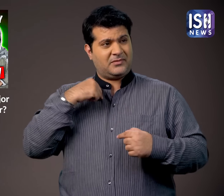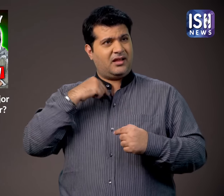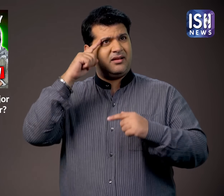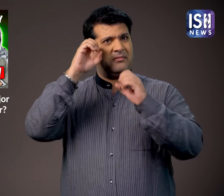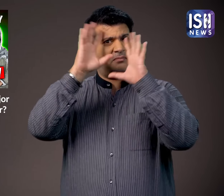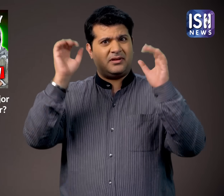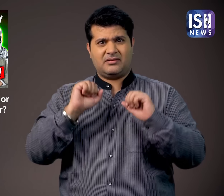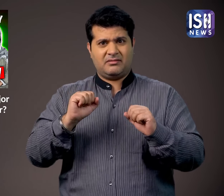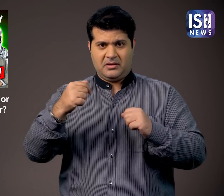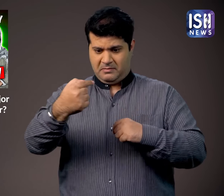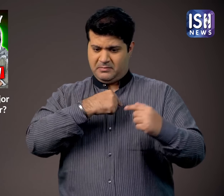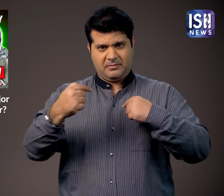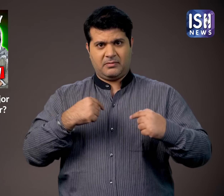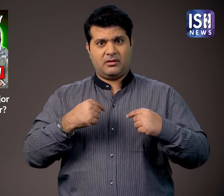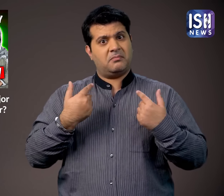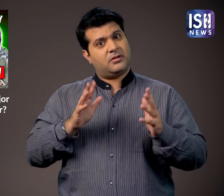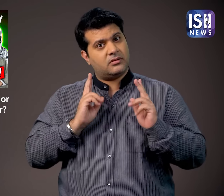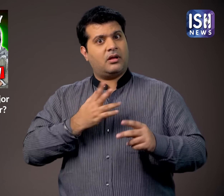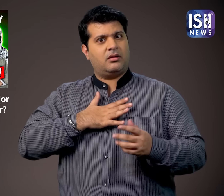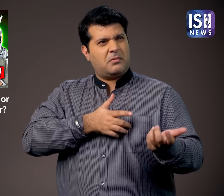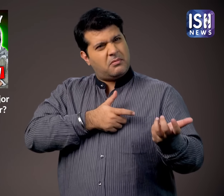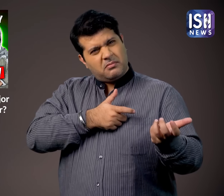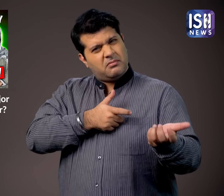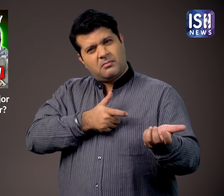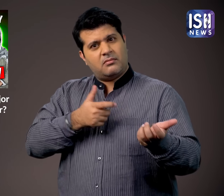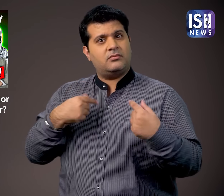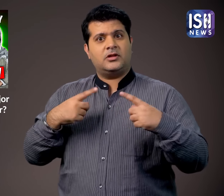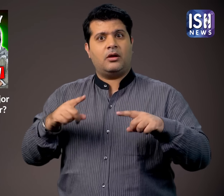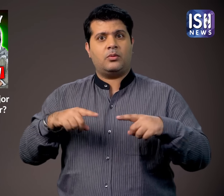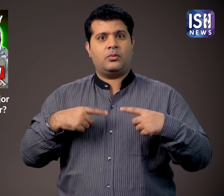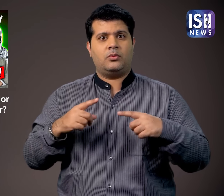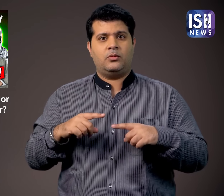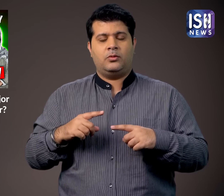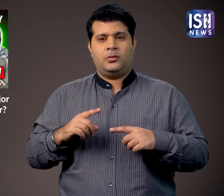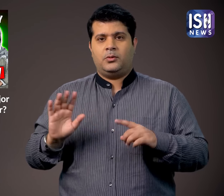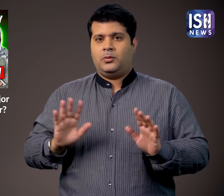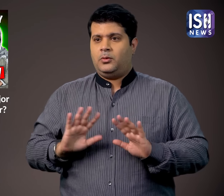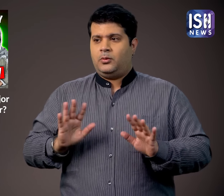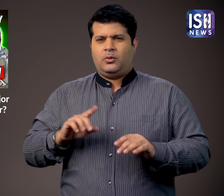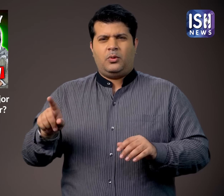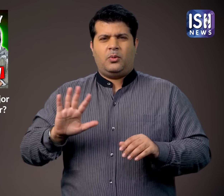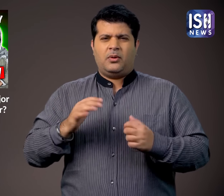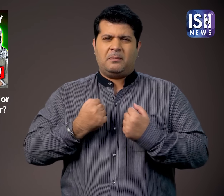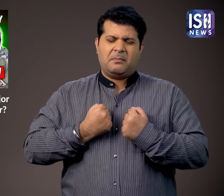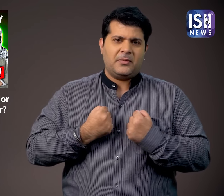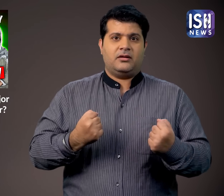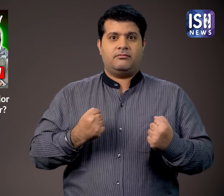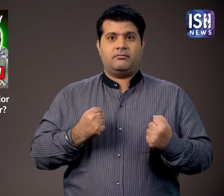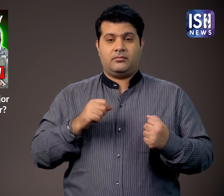Imagine! Being so much injured and still continuing to attack! He fought valiantly till his last breath.